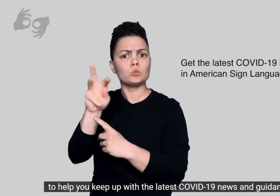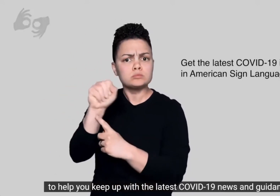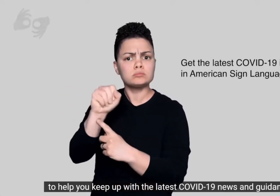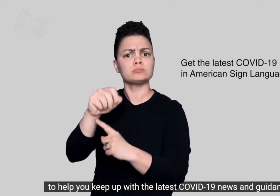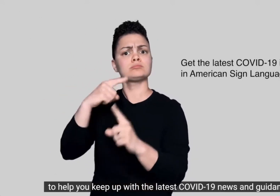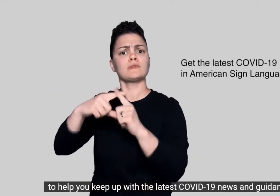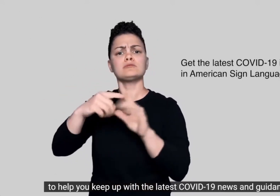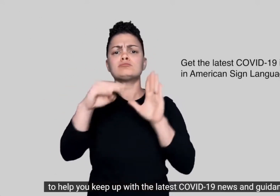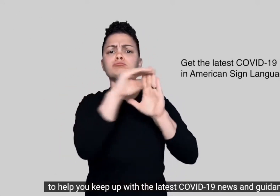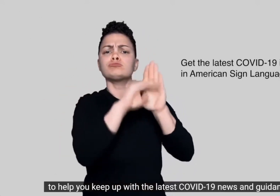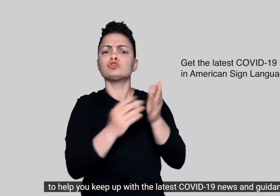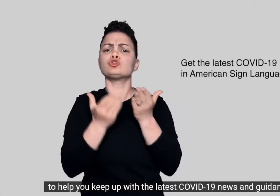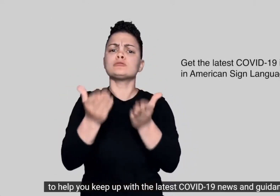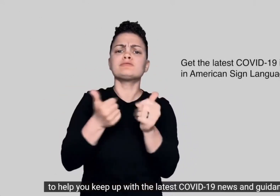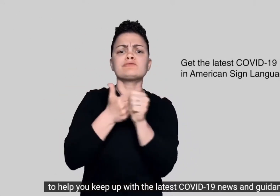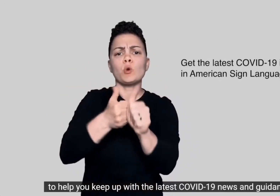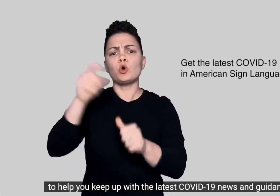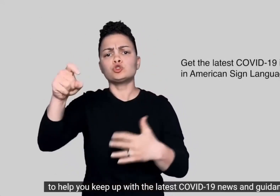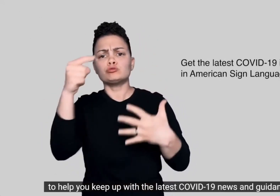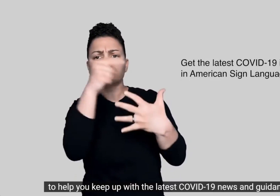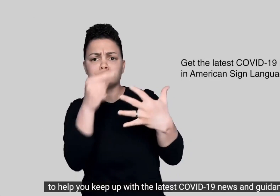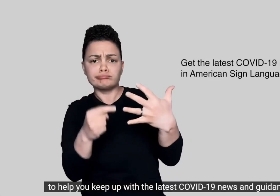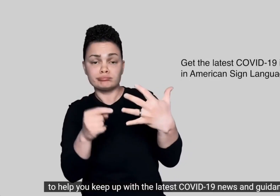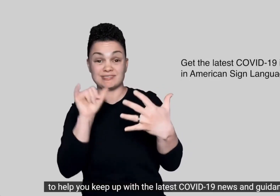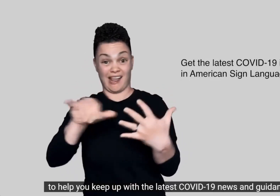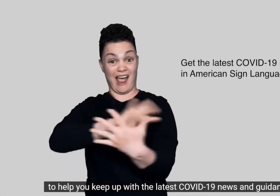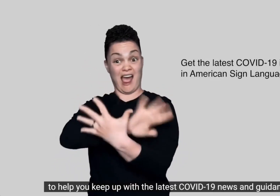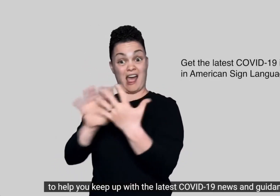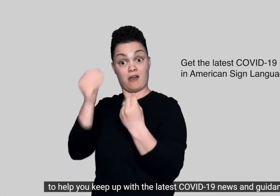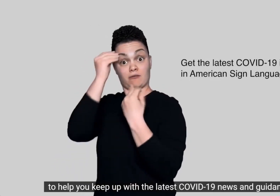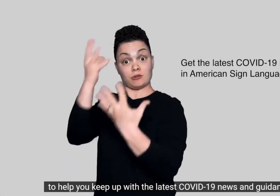Sign Language to help you keep up with the latest covid-19 news and guidance.